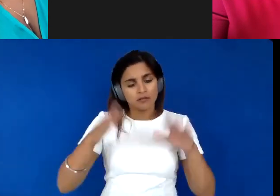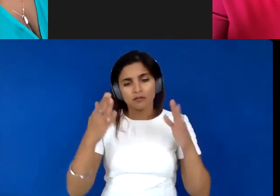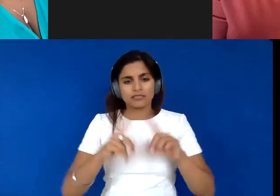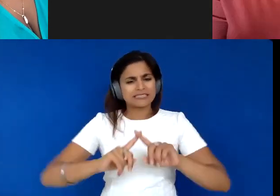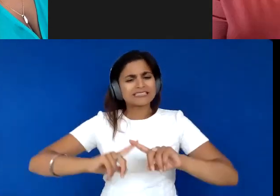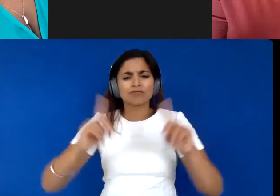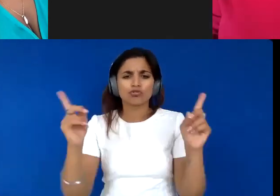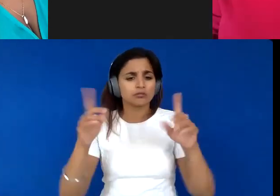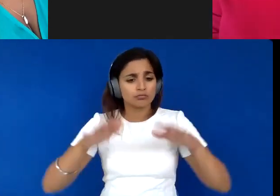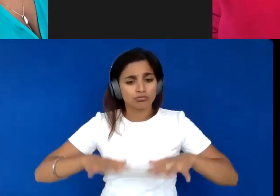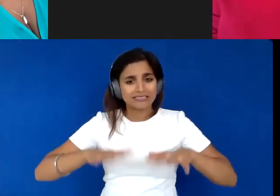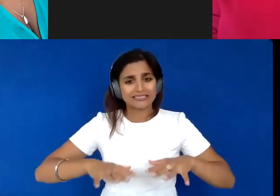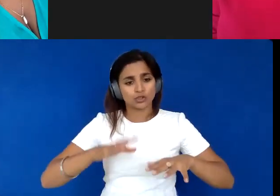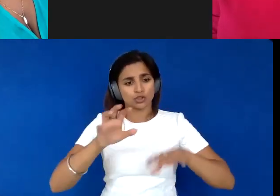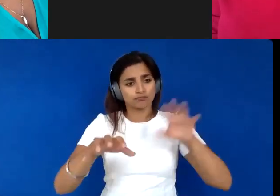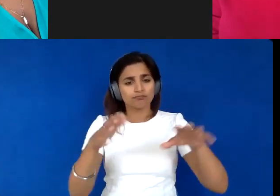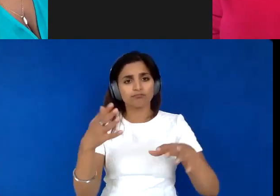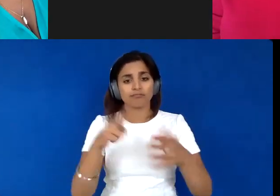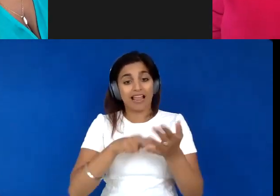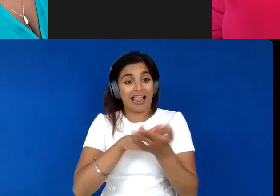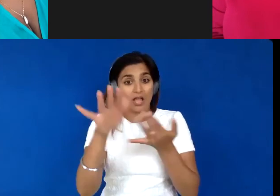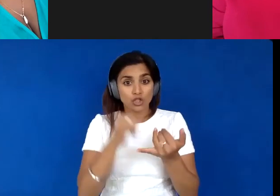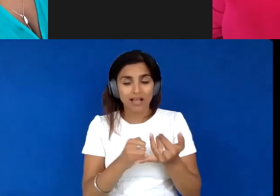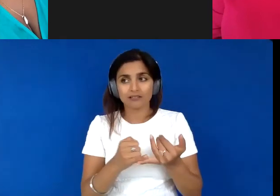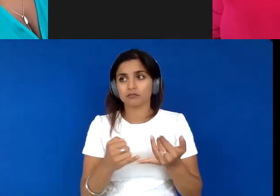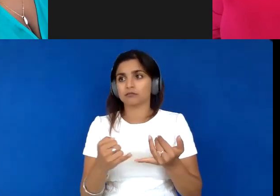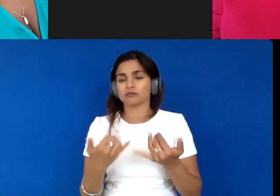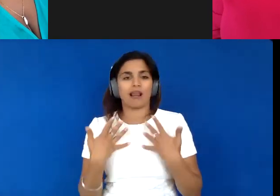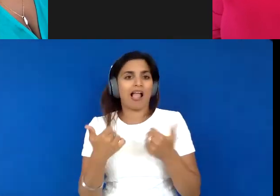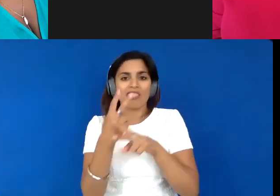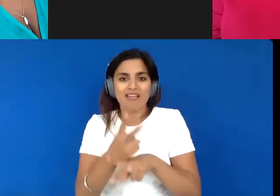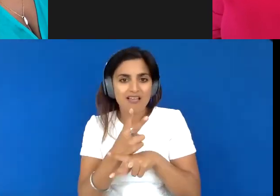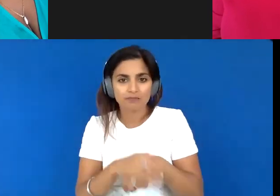most notably the NHS of healthcare racism is very much still alive so it